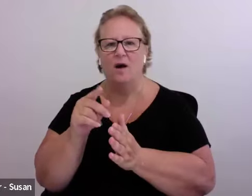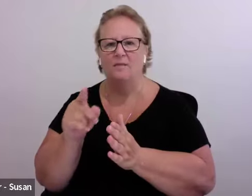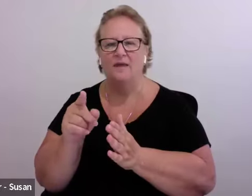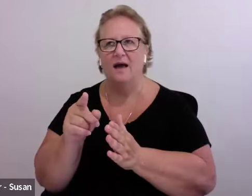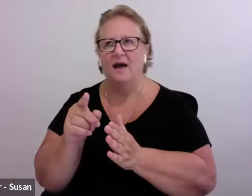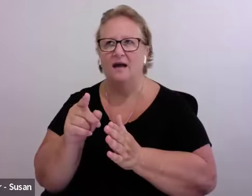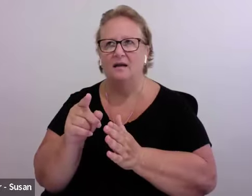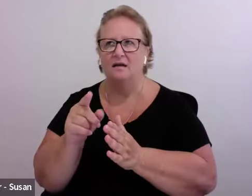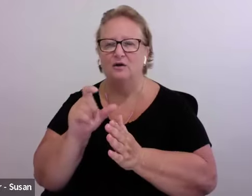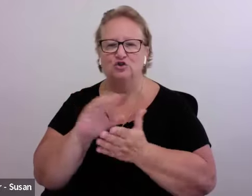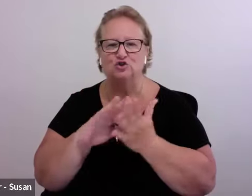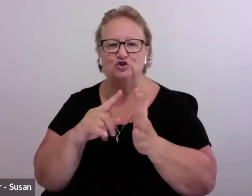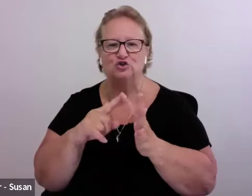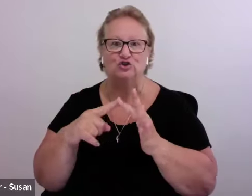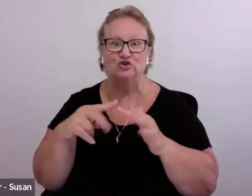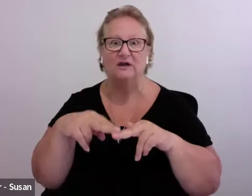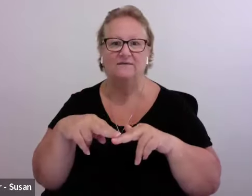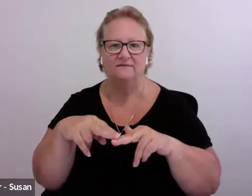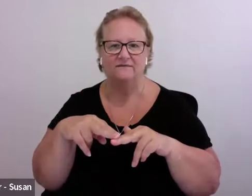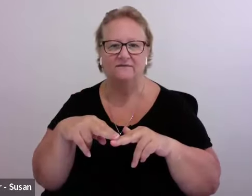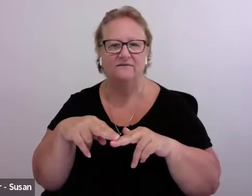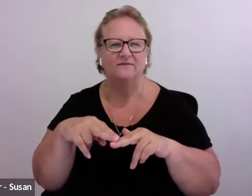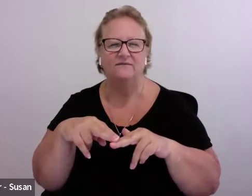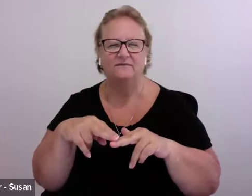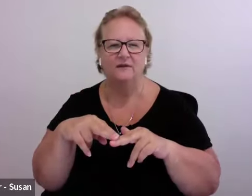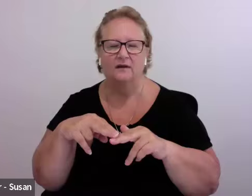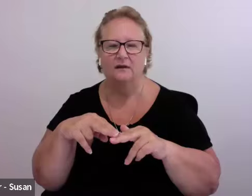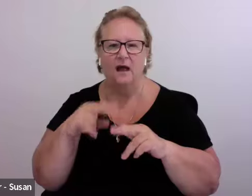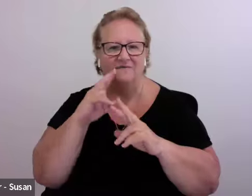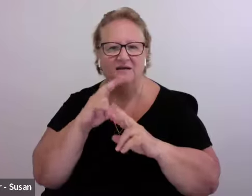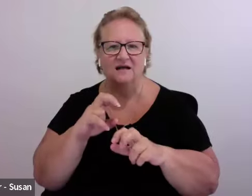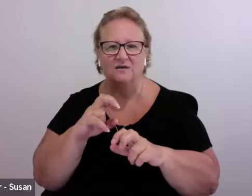that question. As we said previously, we're trying to